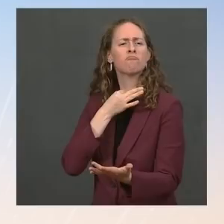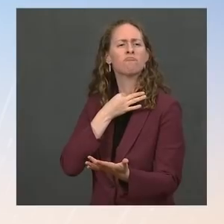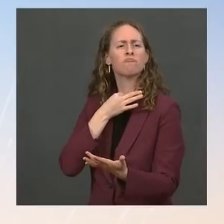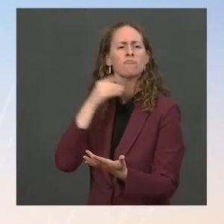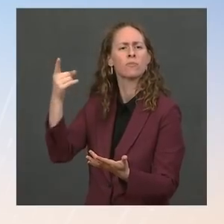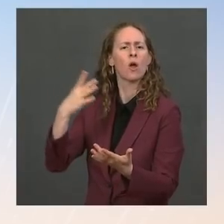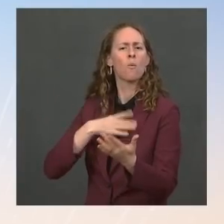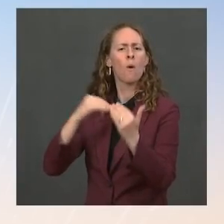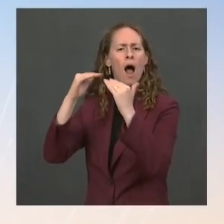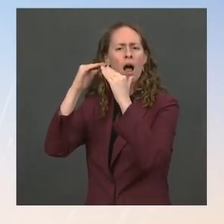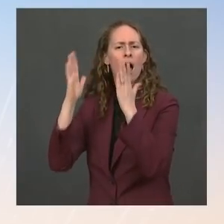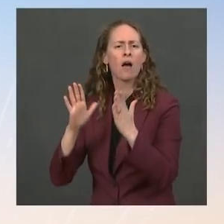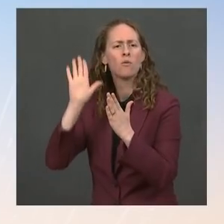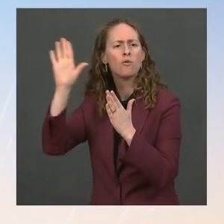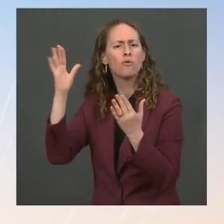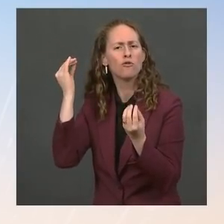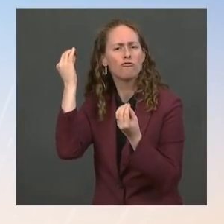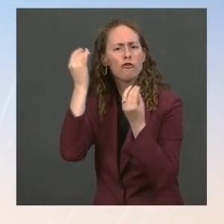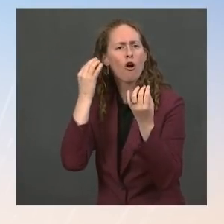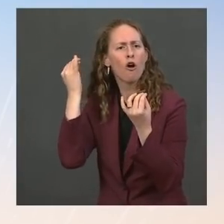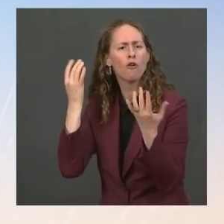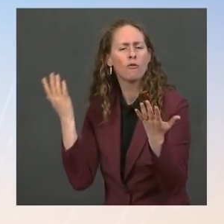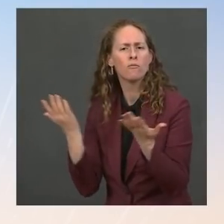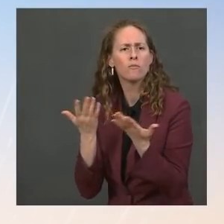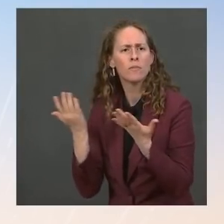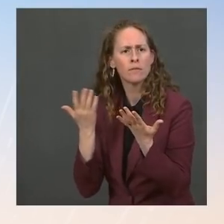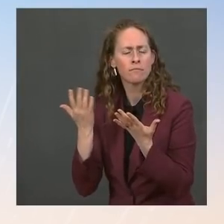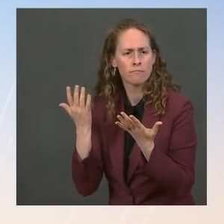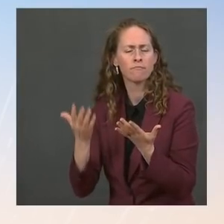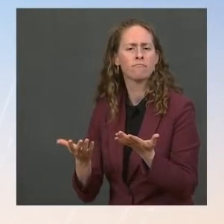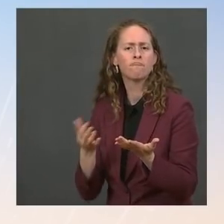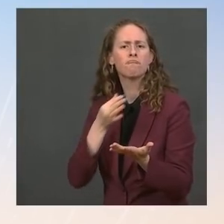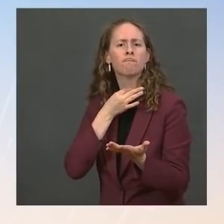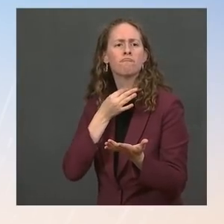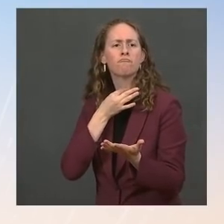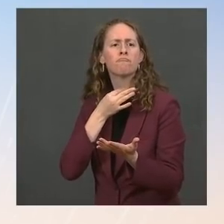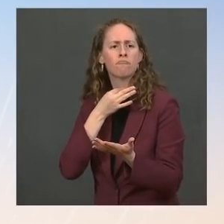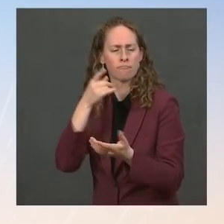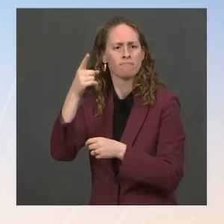earlier today, of the man who inspired "Hotel Rwanda"? He's a U.S. resident.